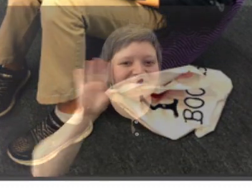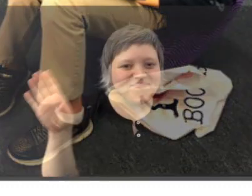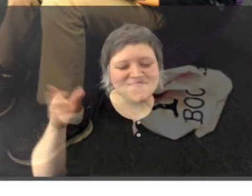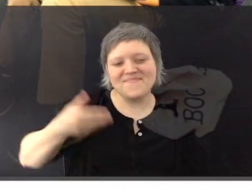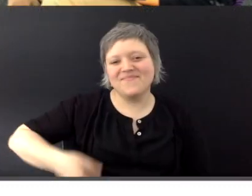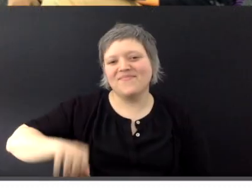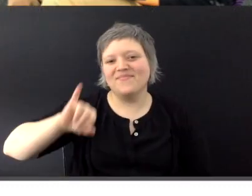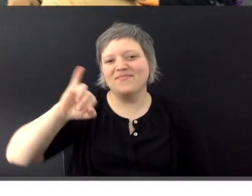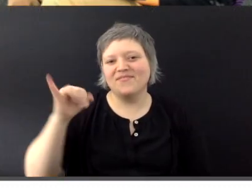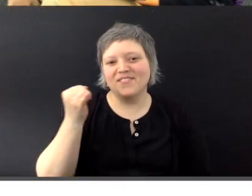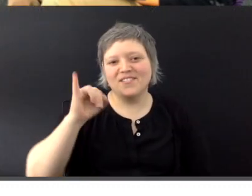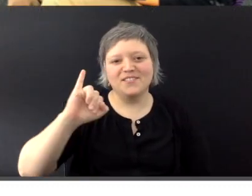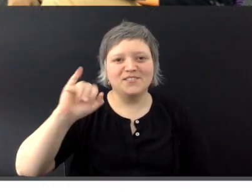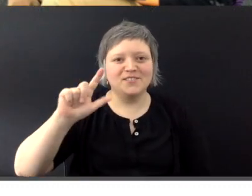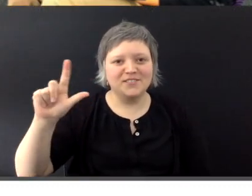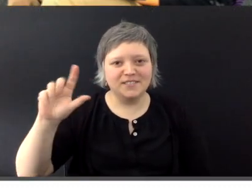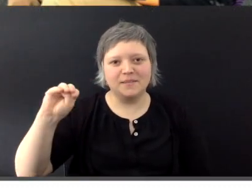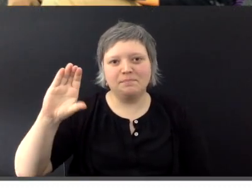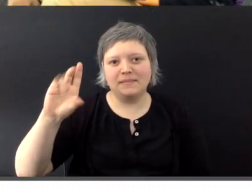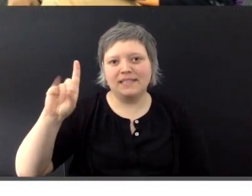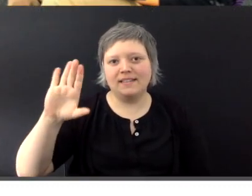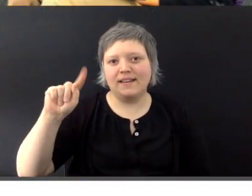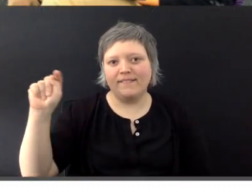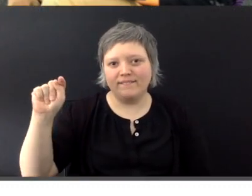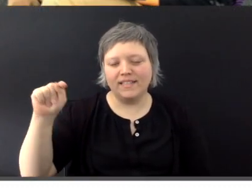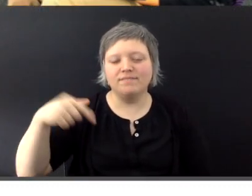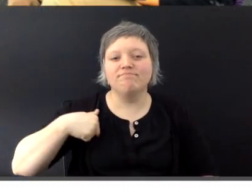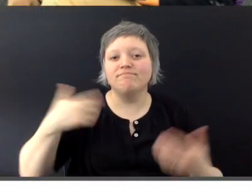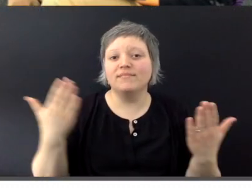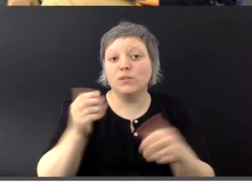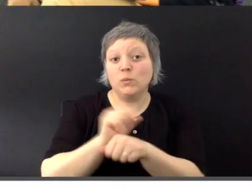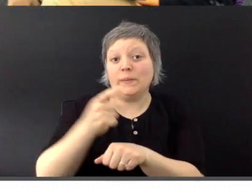Hi, everyone. My name is Jill McDevitt and I'm the reading specialist at PSD.